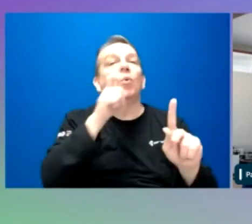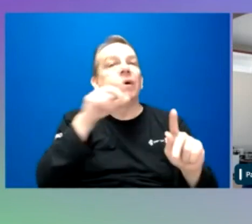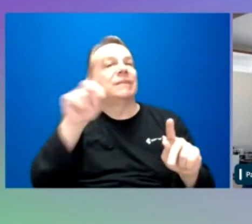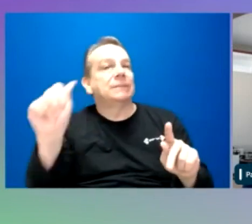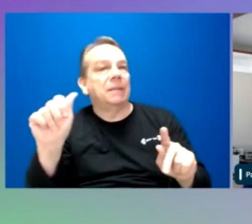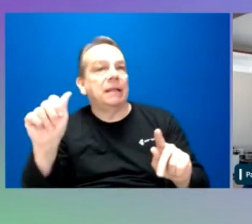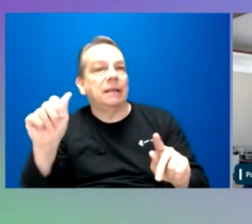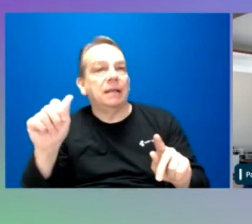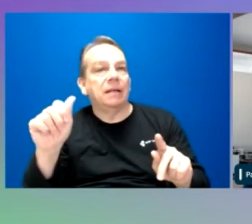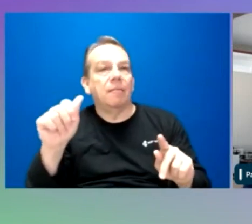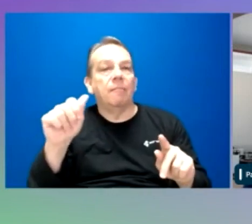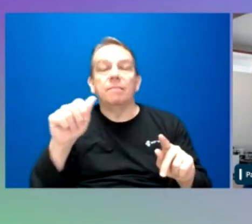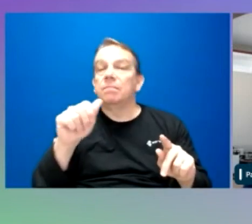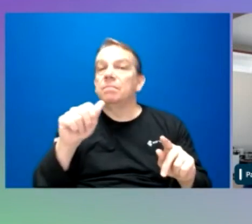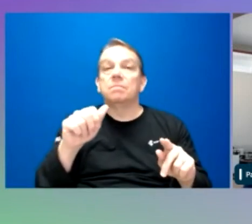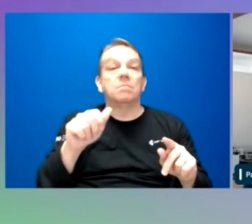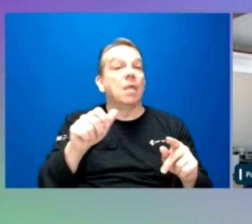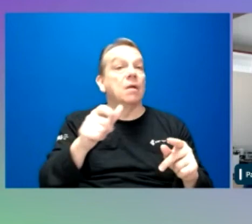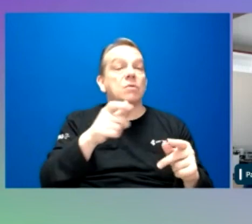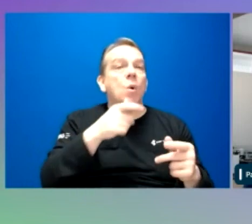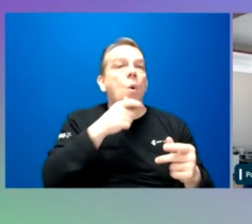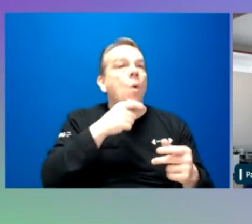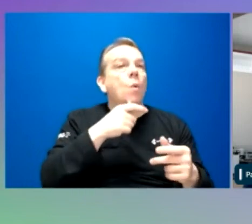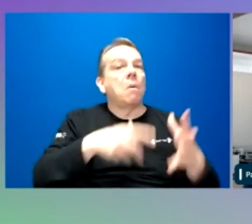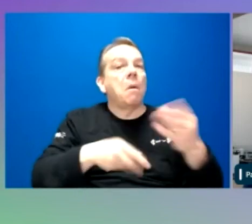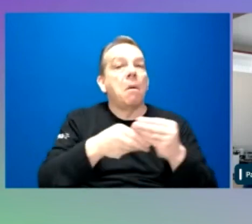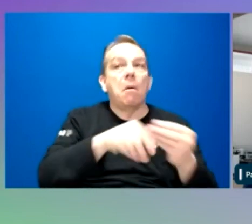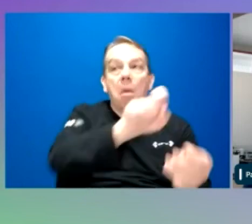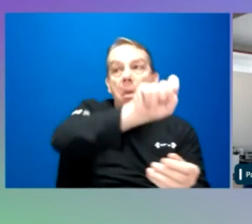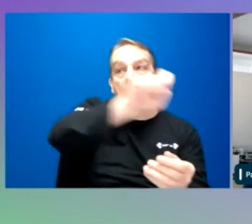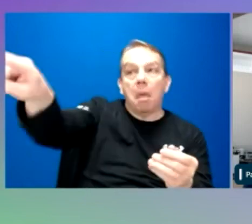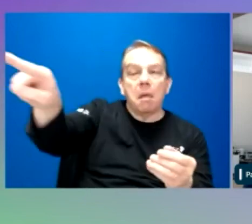them to come? Can you ask them to speak. Can can they do this?